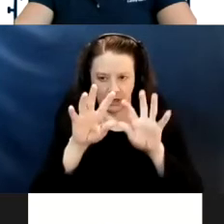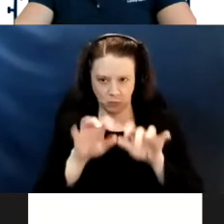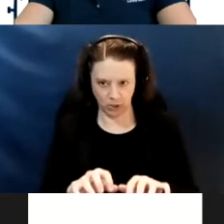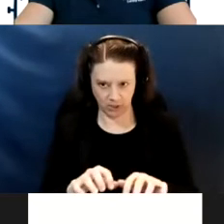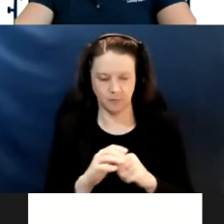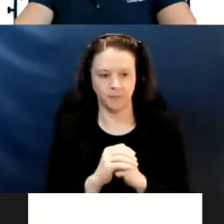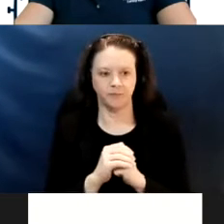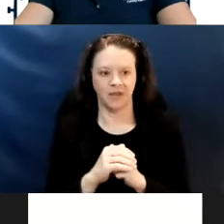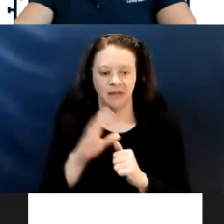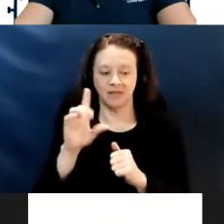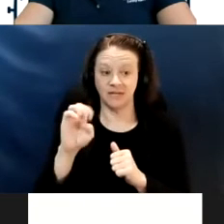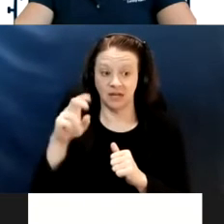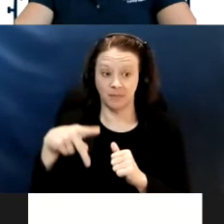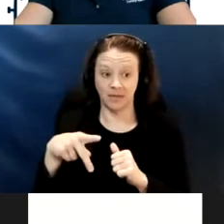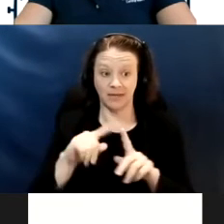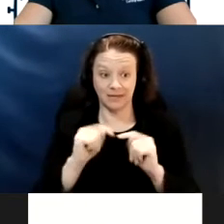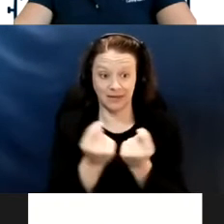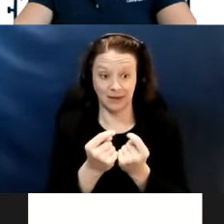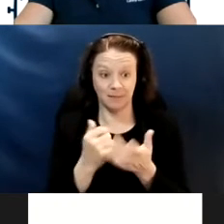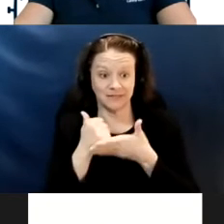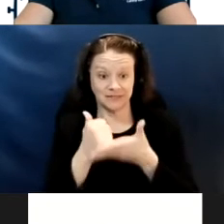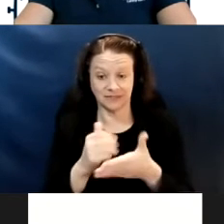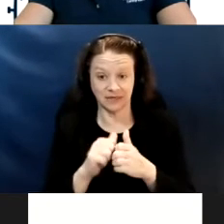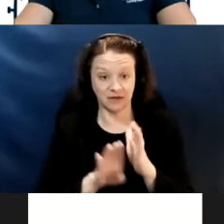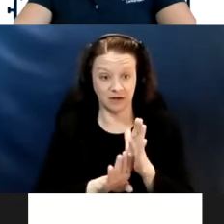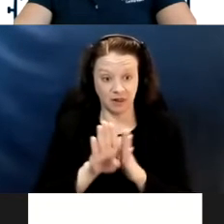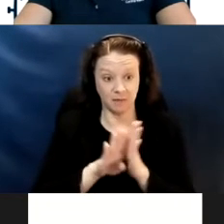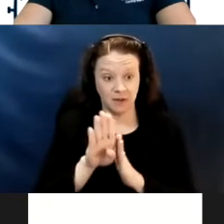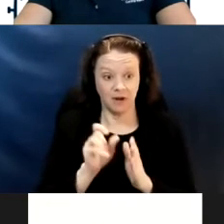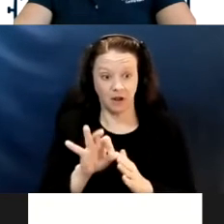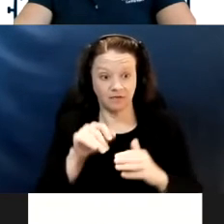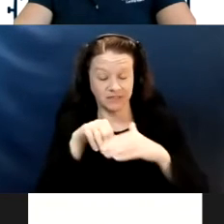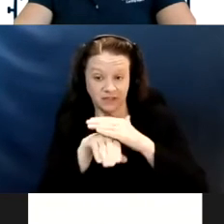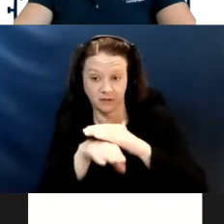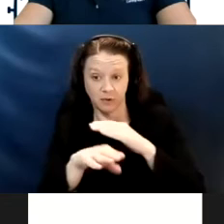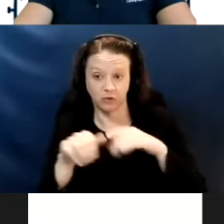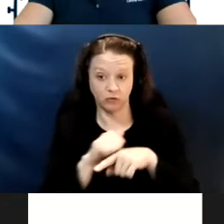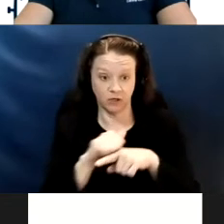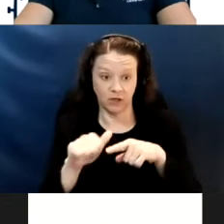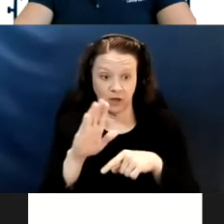The DEP team assisted in development of accessible training modules,